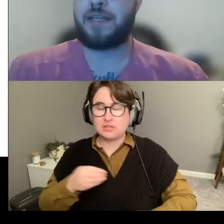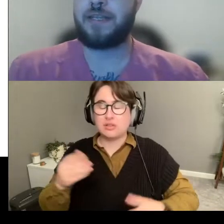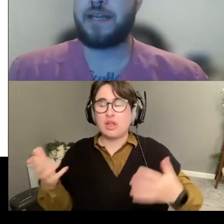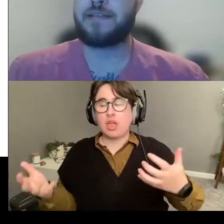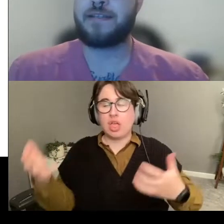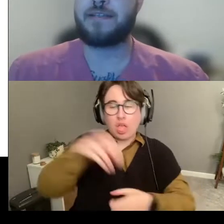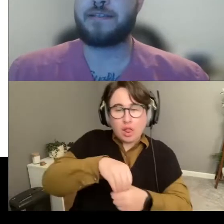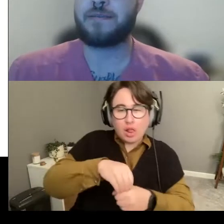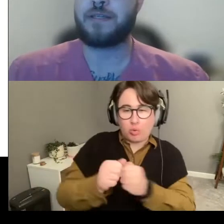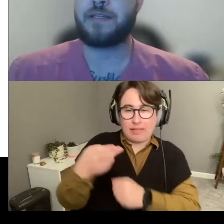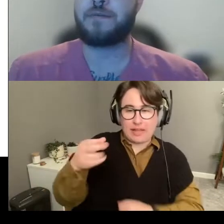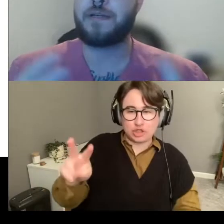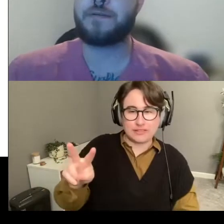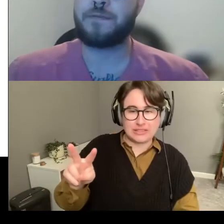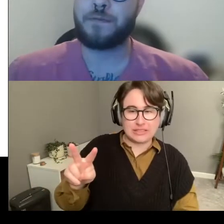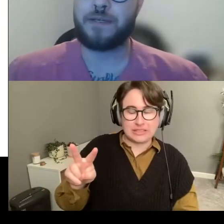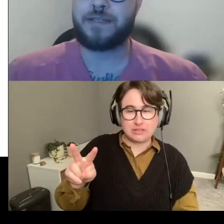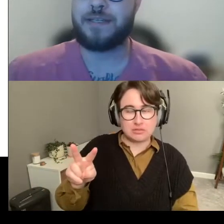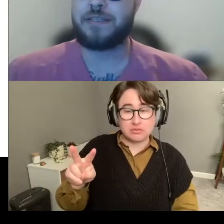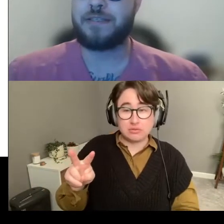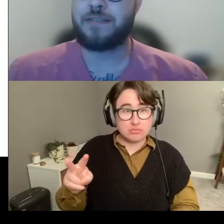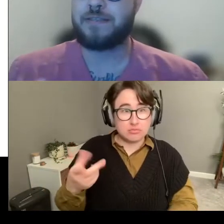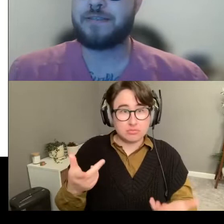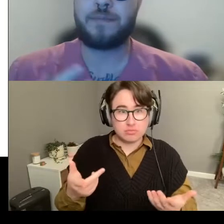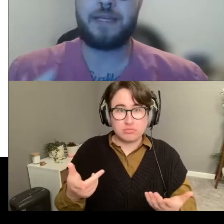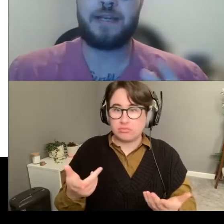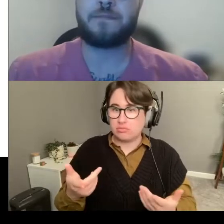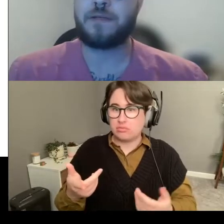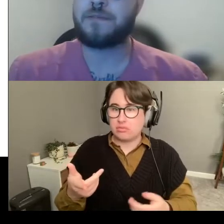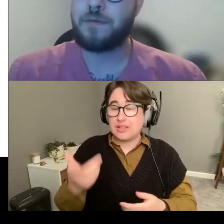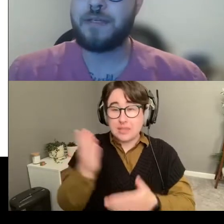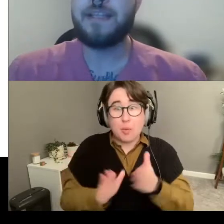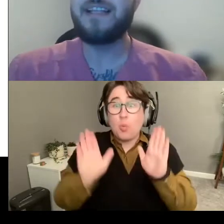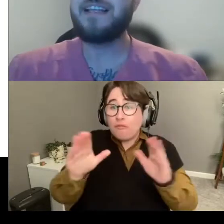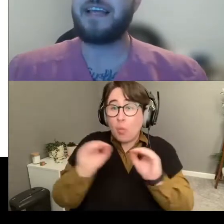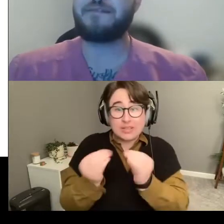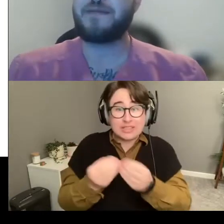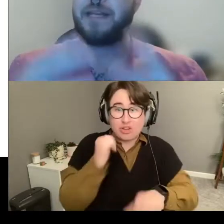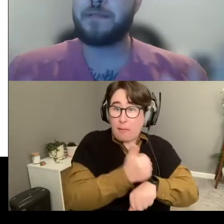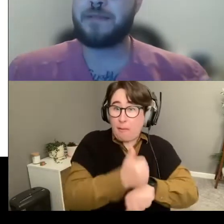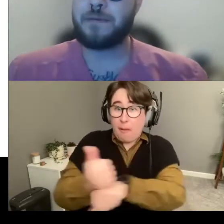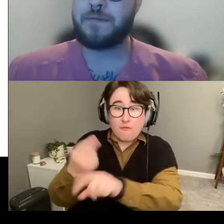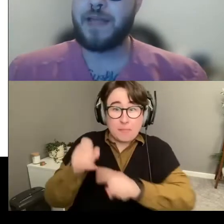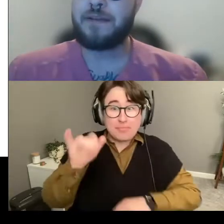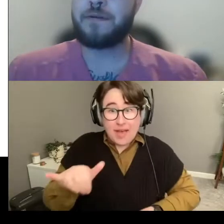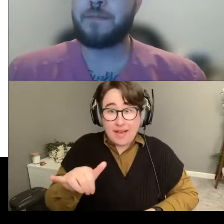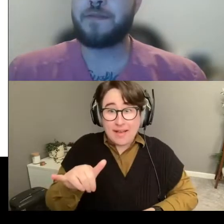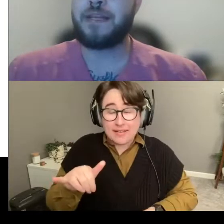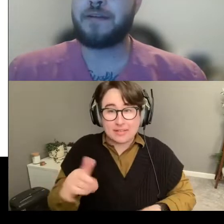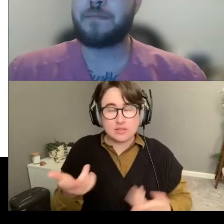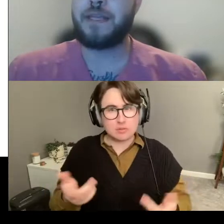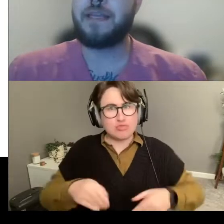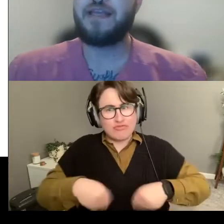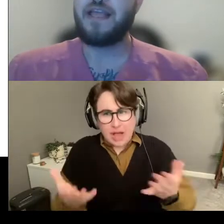and that has led to some really wonderful organizations, some that I've worked for, that have been able to provide hormone therapy